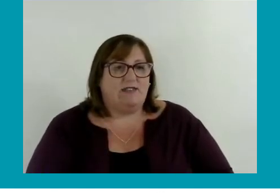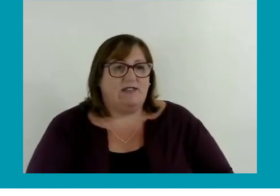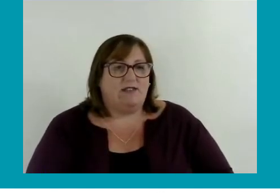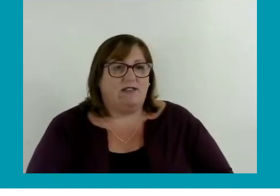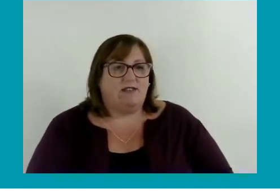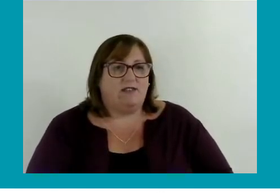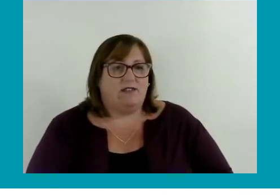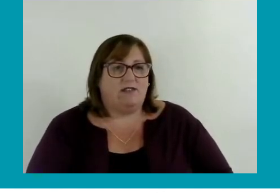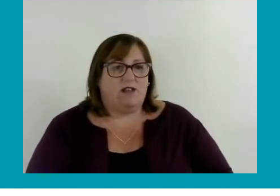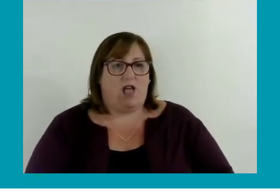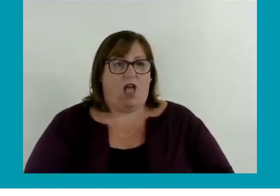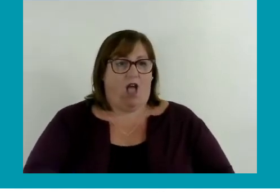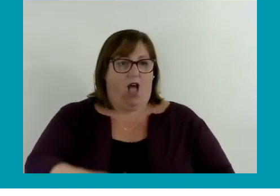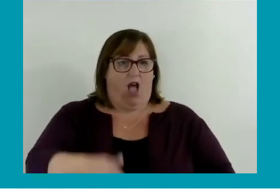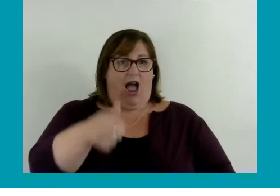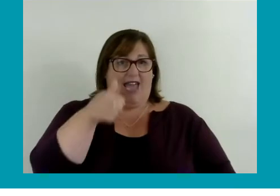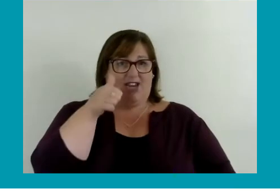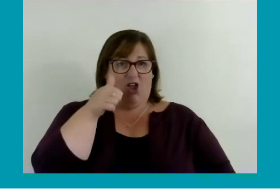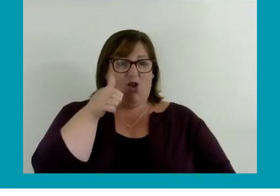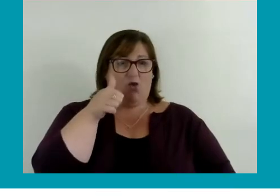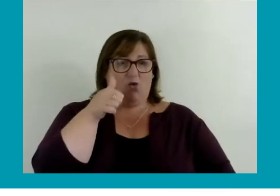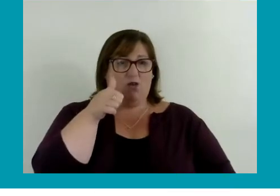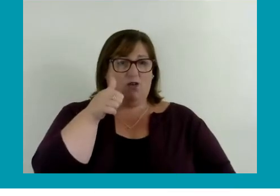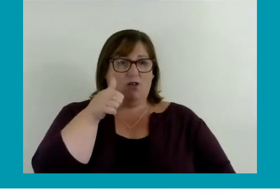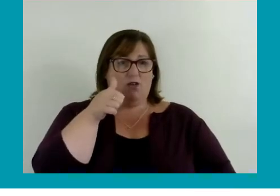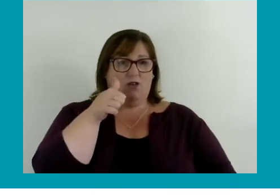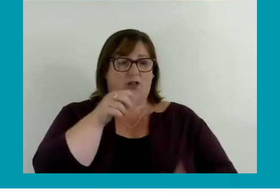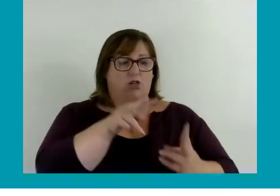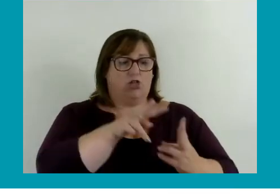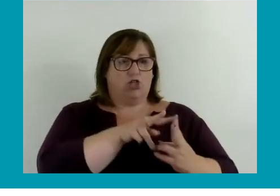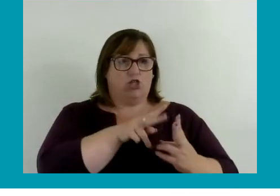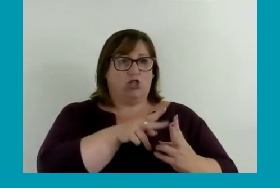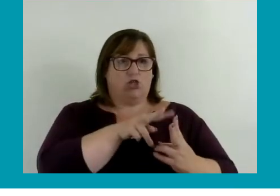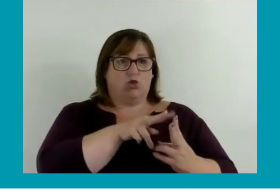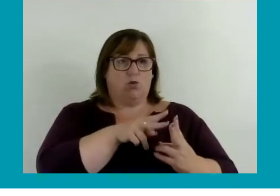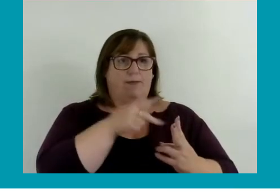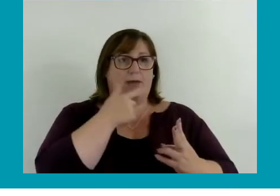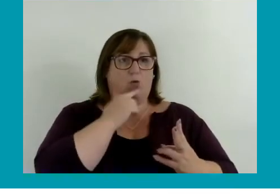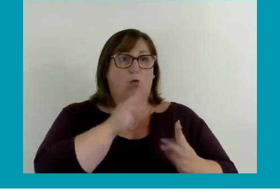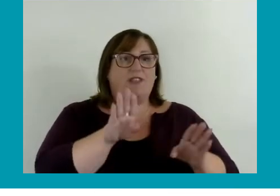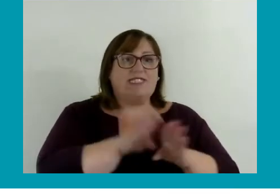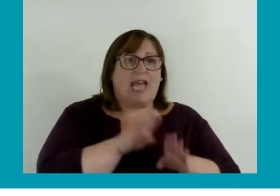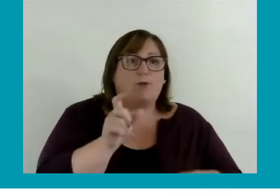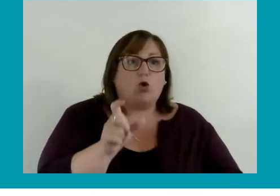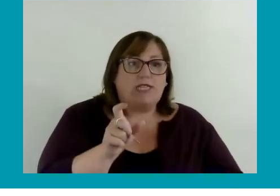no two people with the same condition need the same accommodations so if you can take a